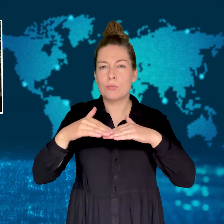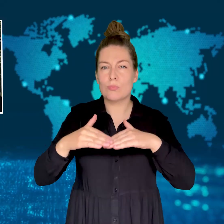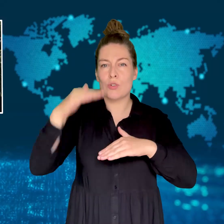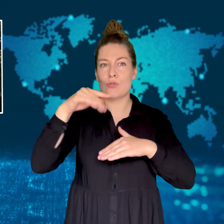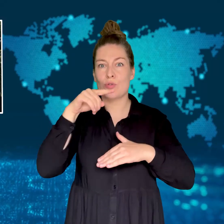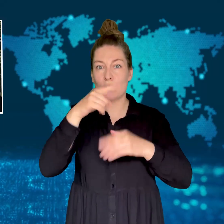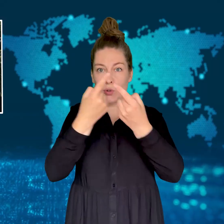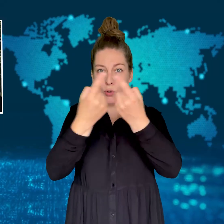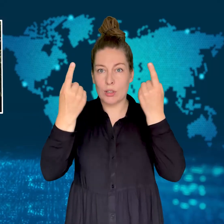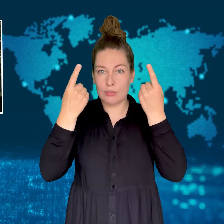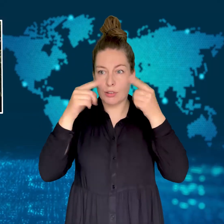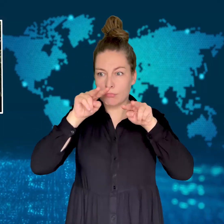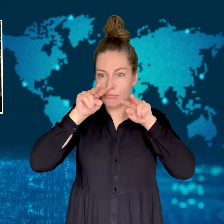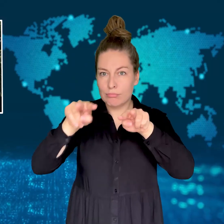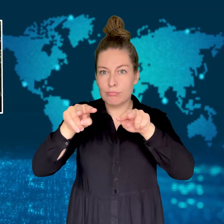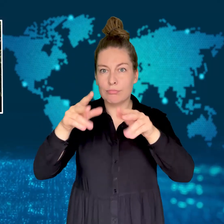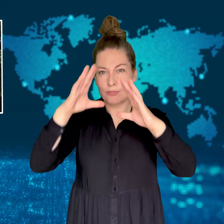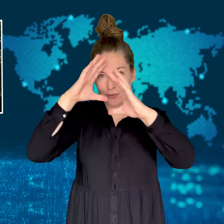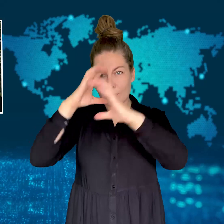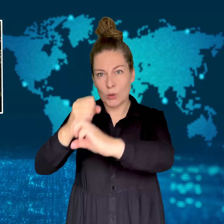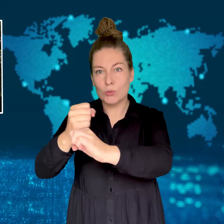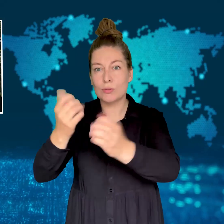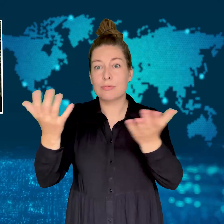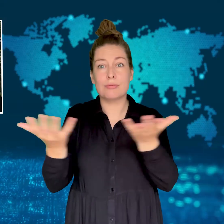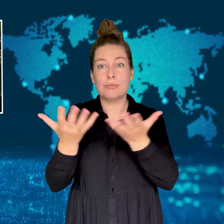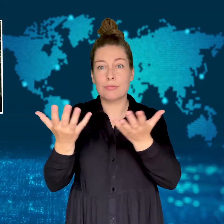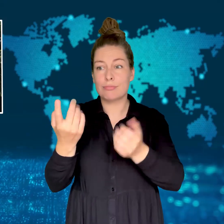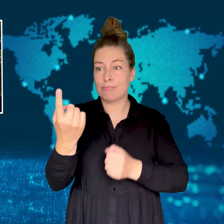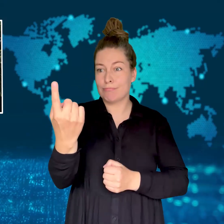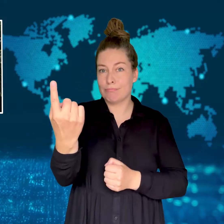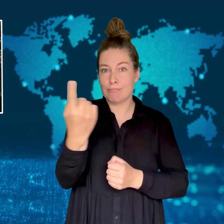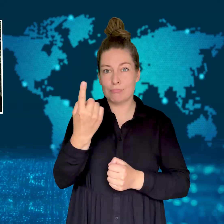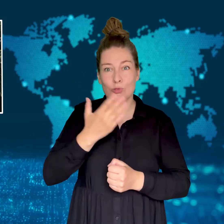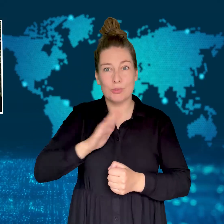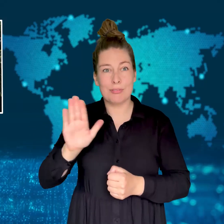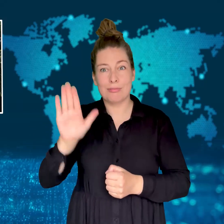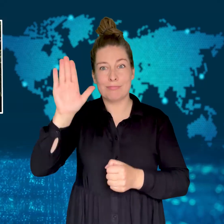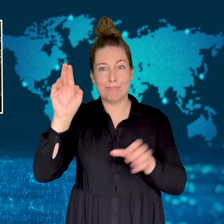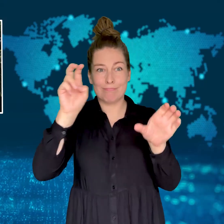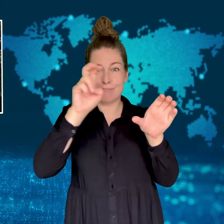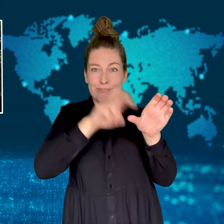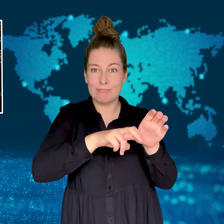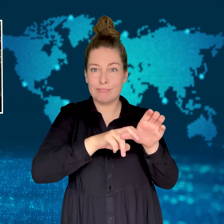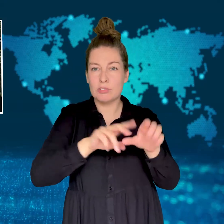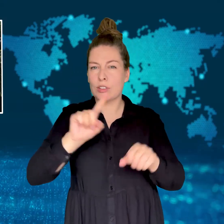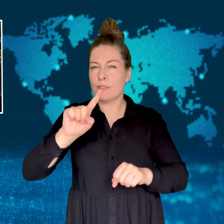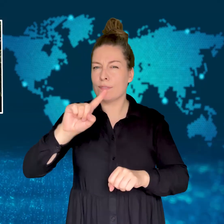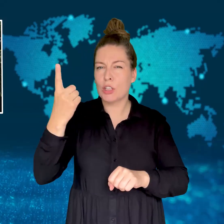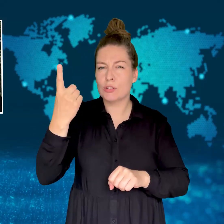born into, and that their acceptance has nothing to